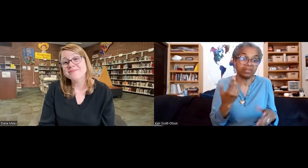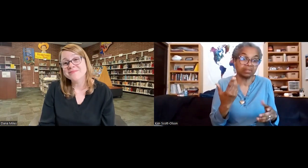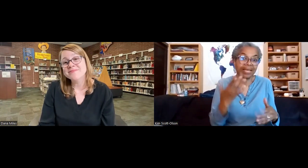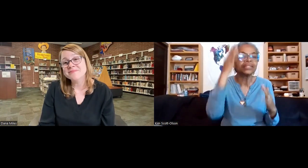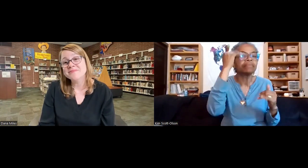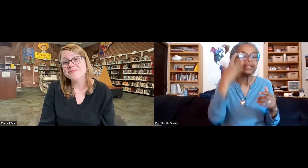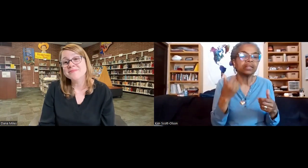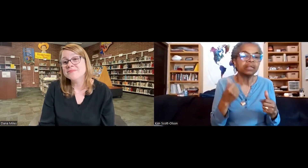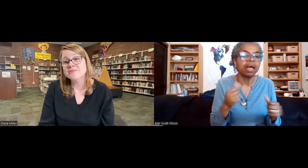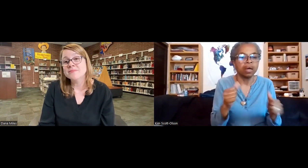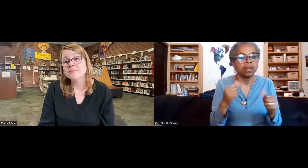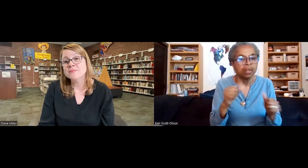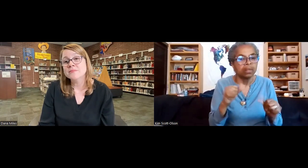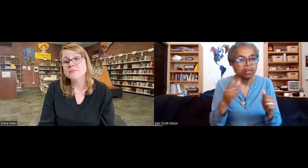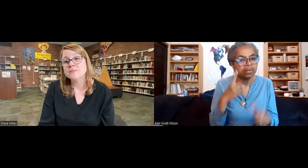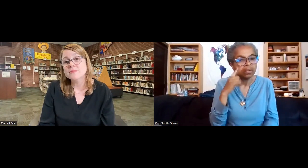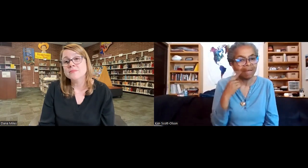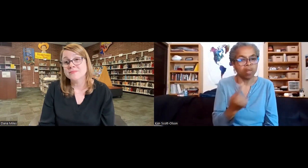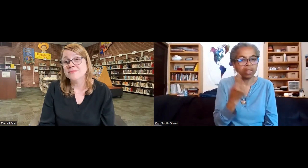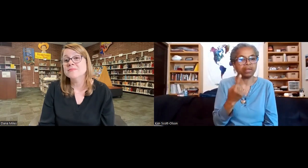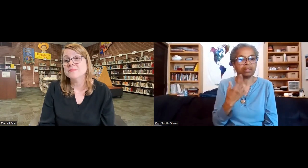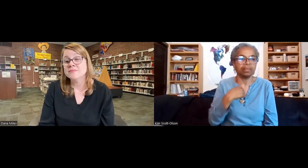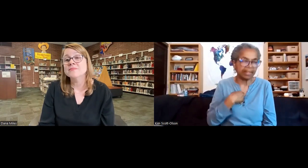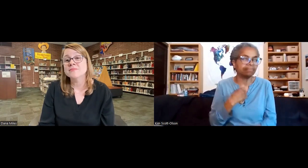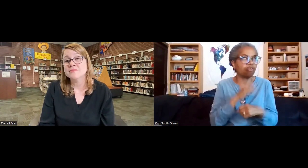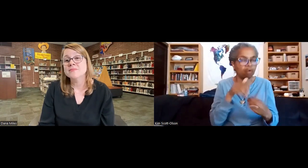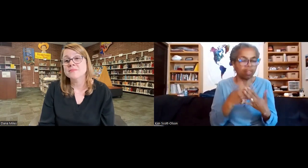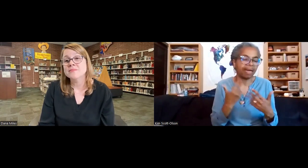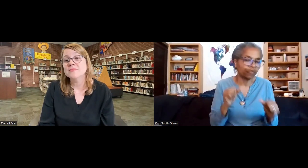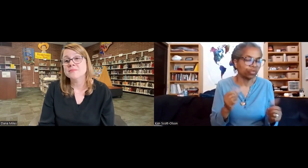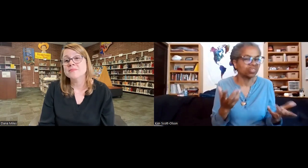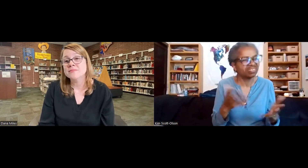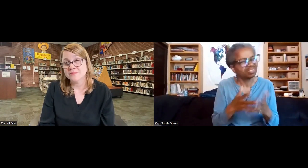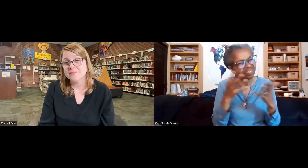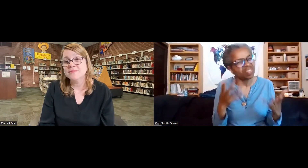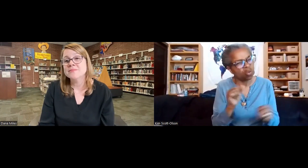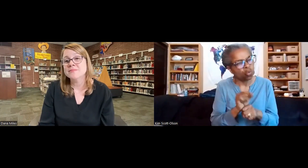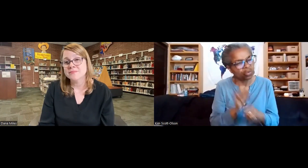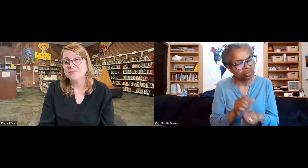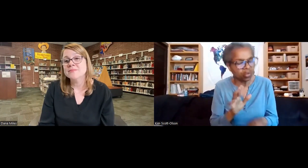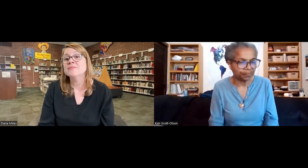that expectation to make those attempts. It's a lot of work.